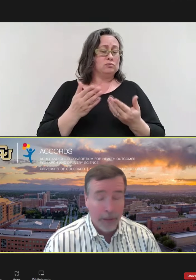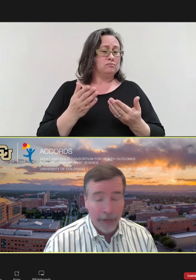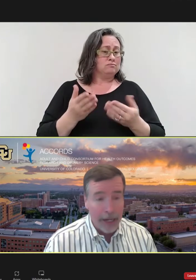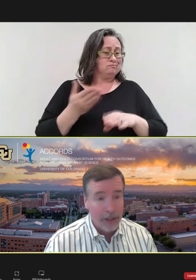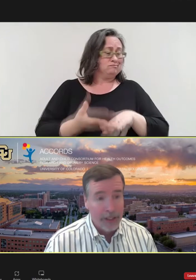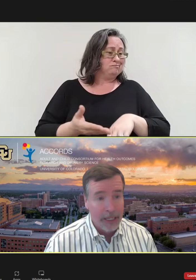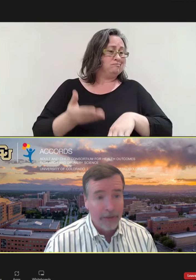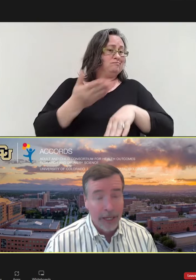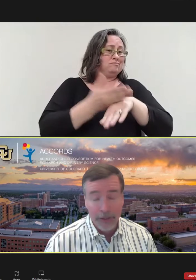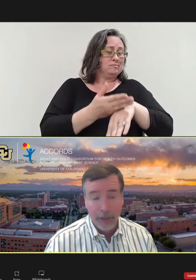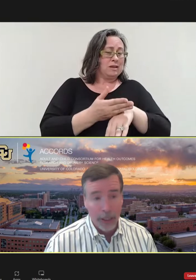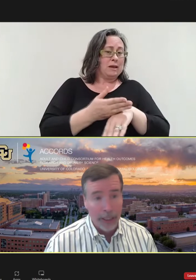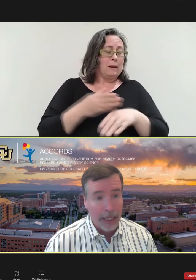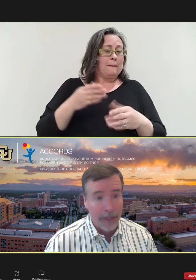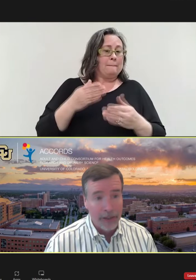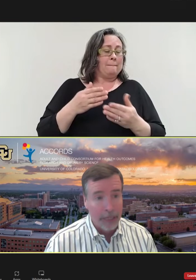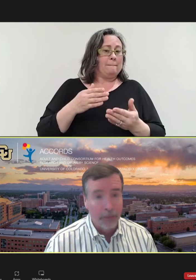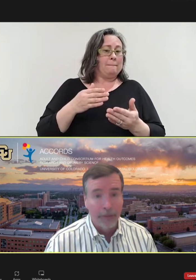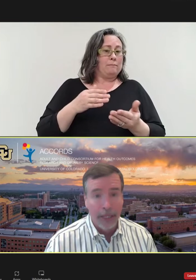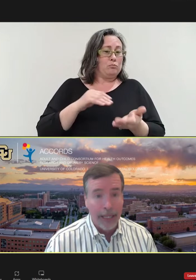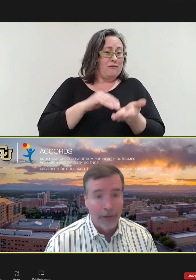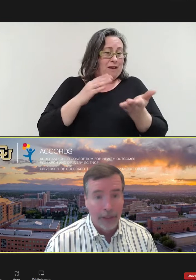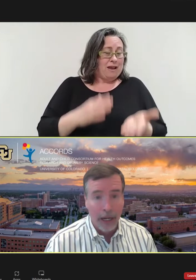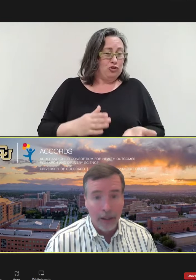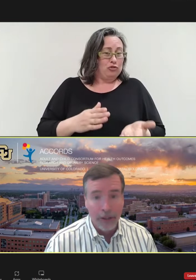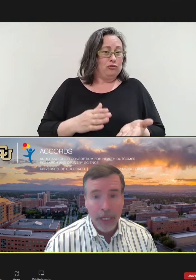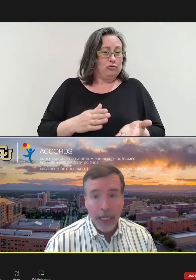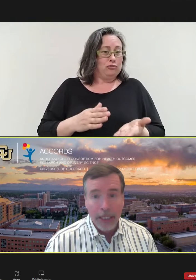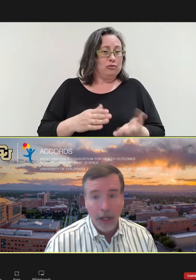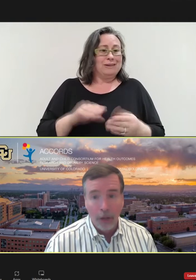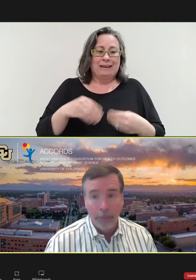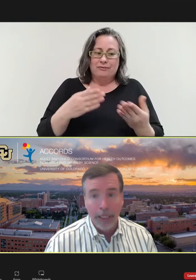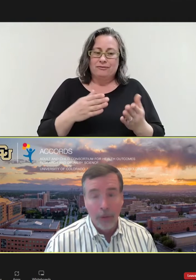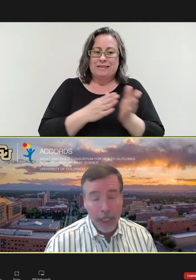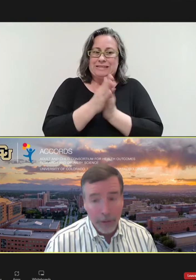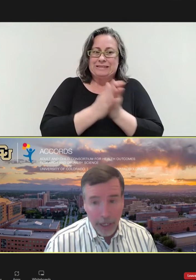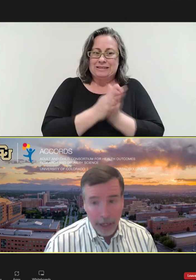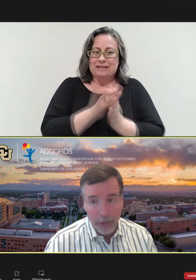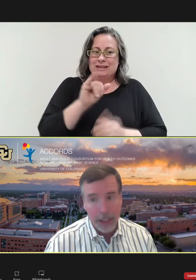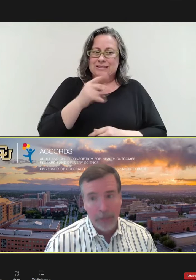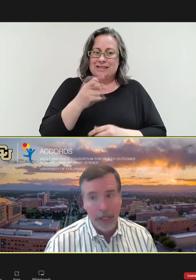providers, incentivize them. We gave an example of $10,000 to help increase provider participation